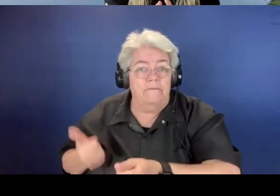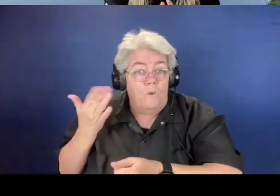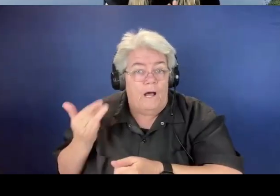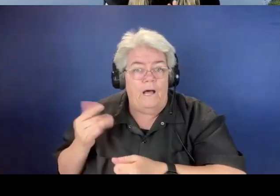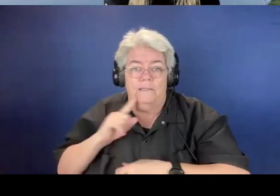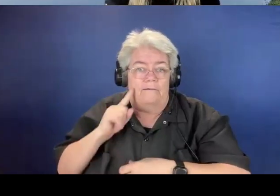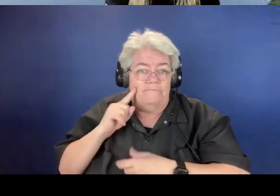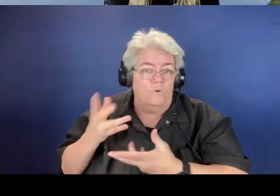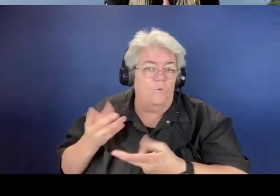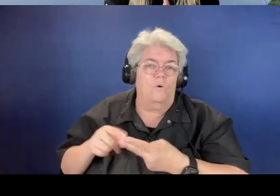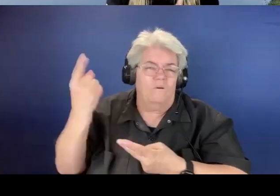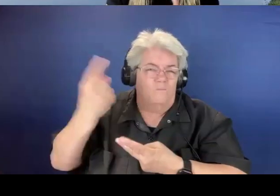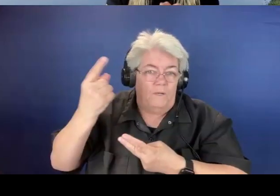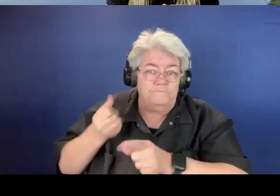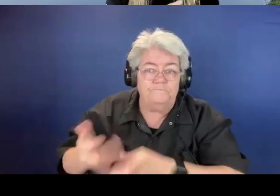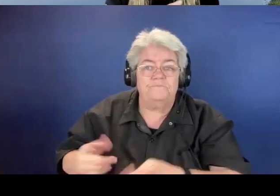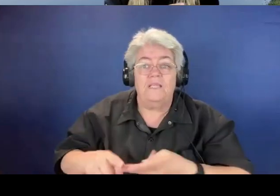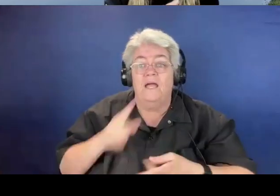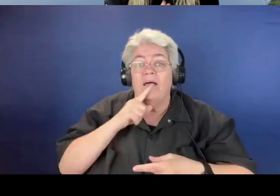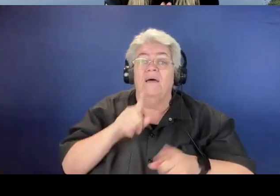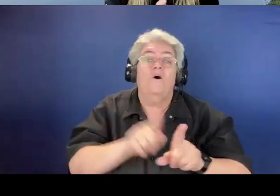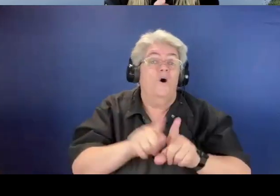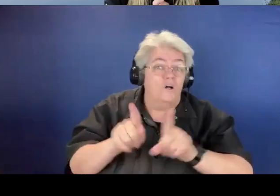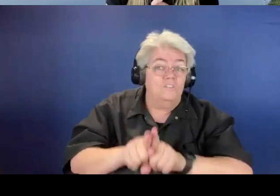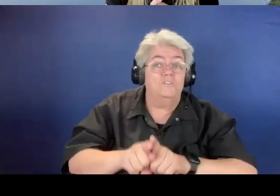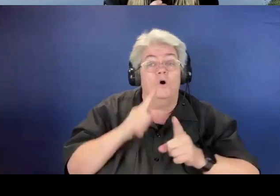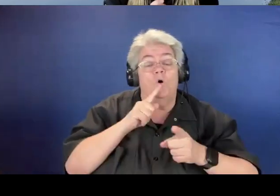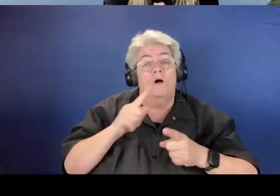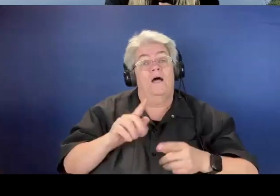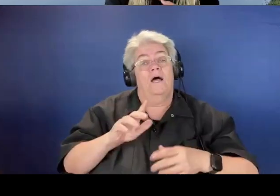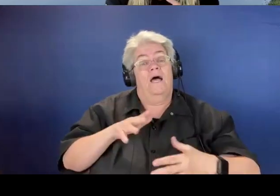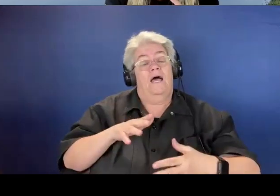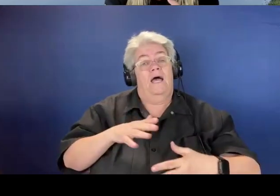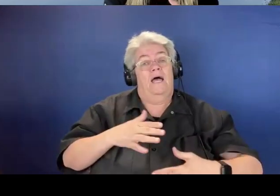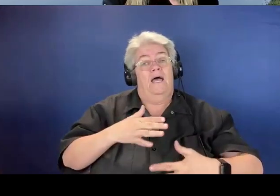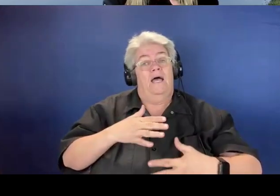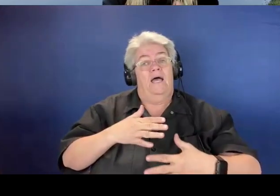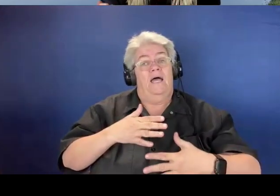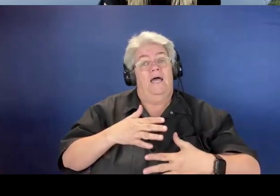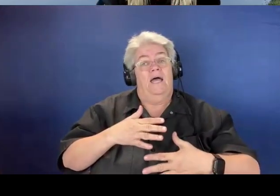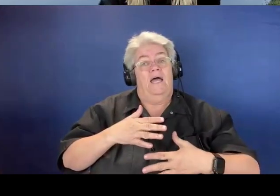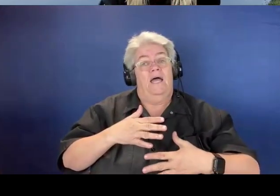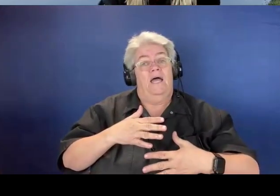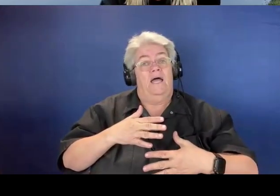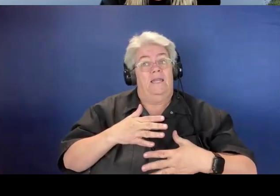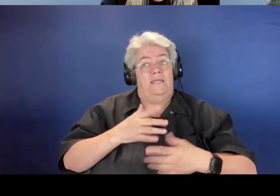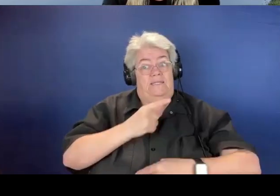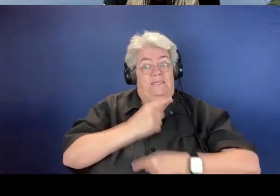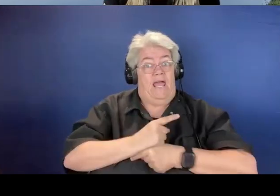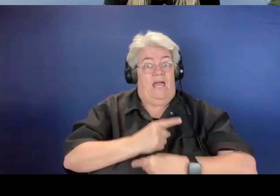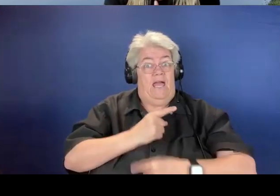because many native language influences can look like signs of speech and language disorders, but they're typical.